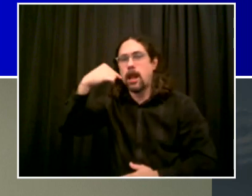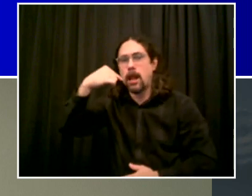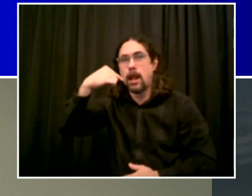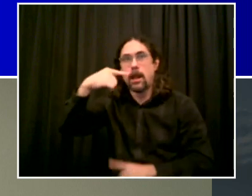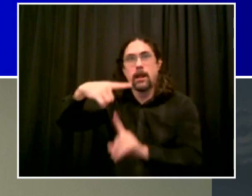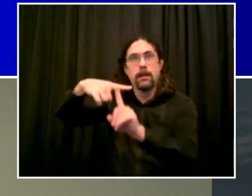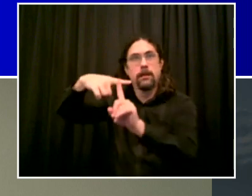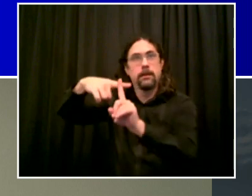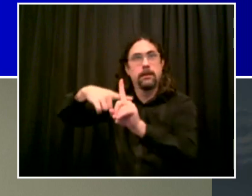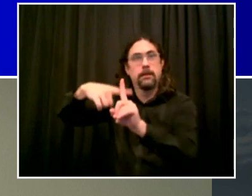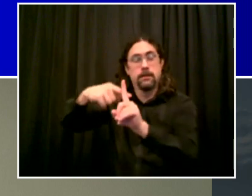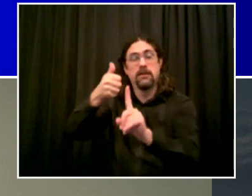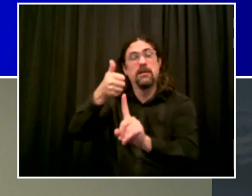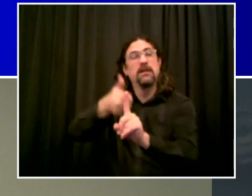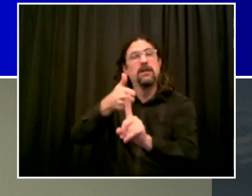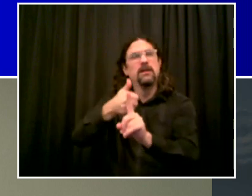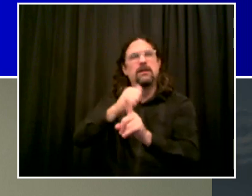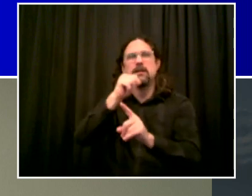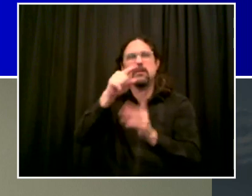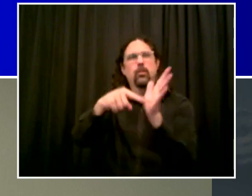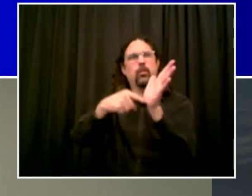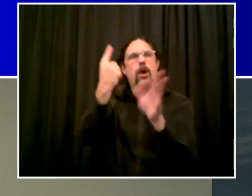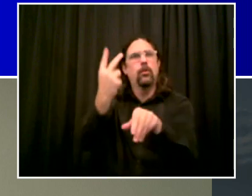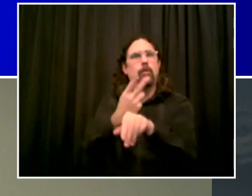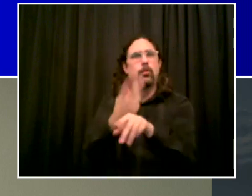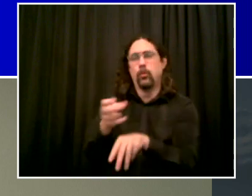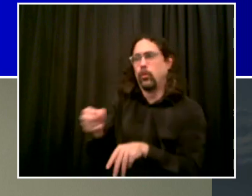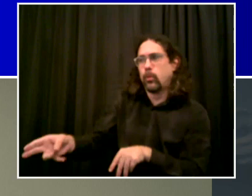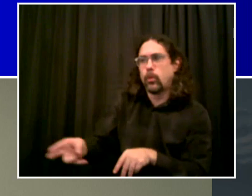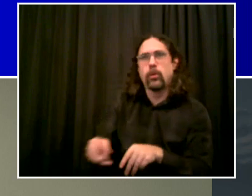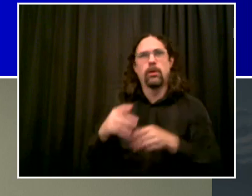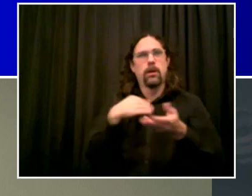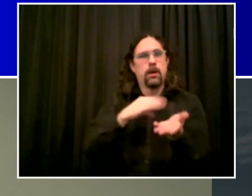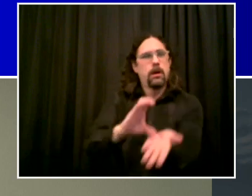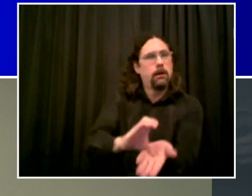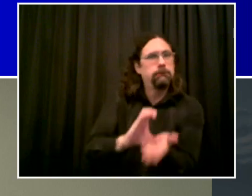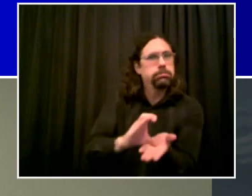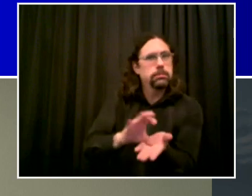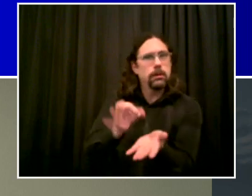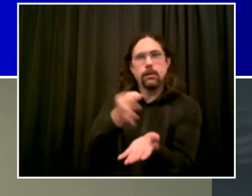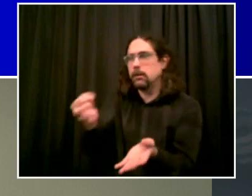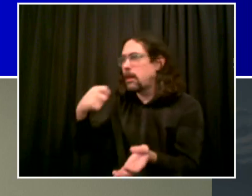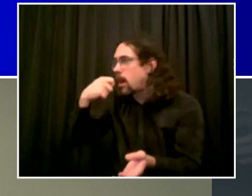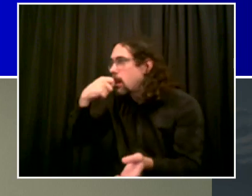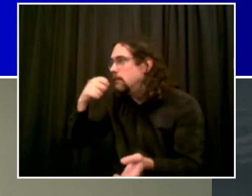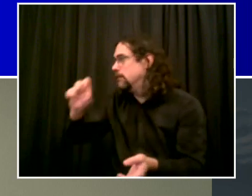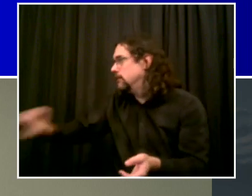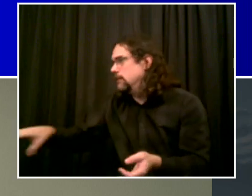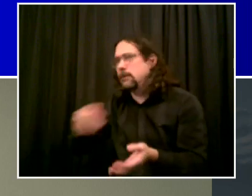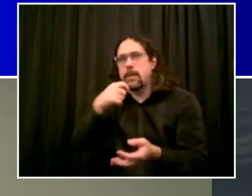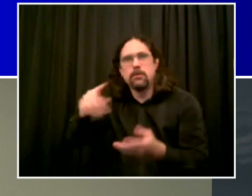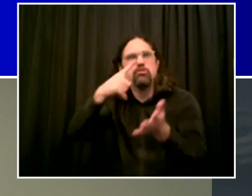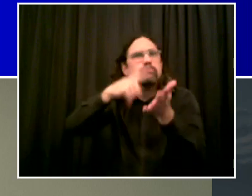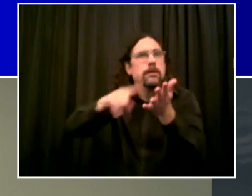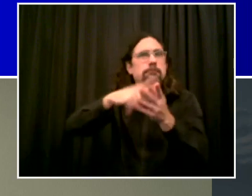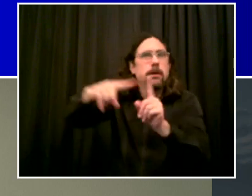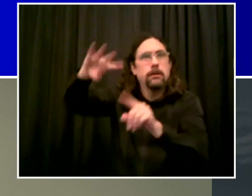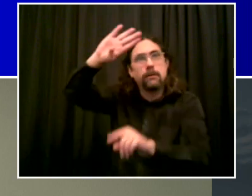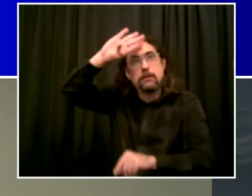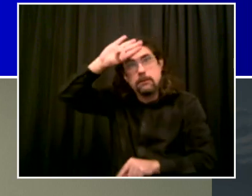YROU HEALTH. ONE IS A